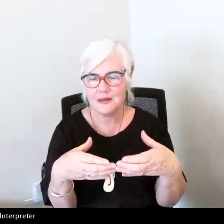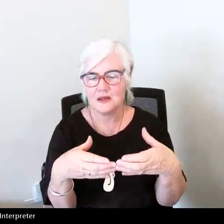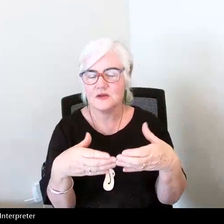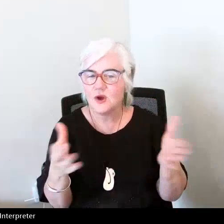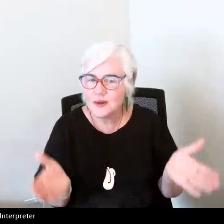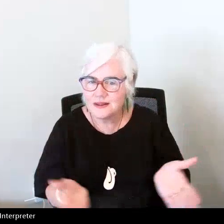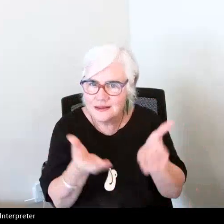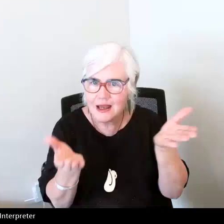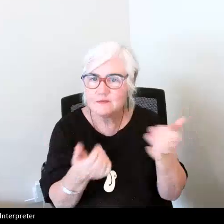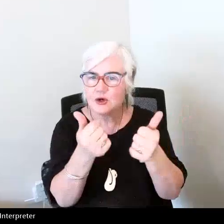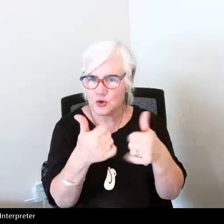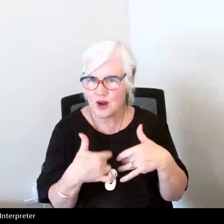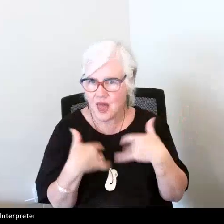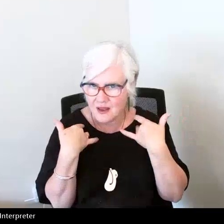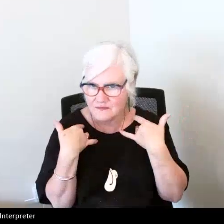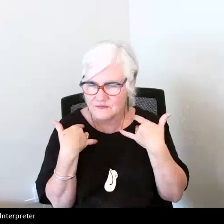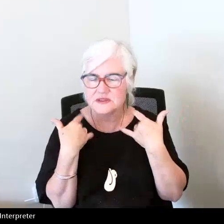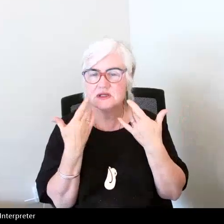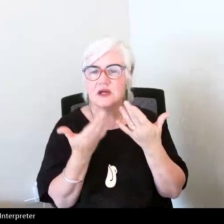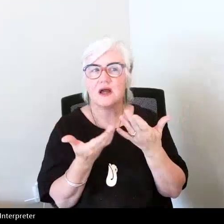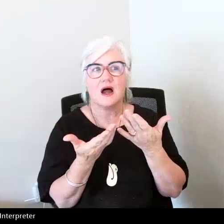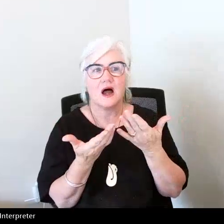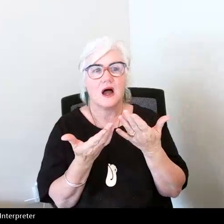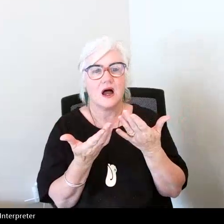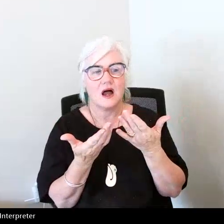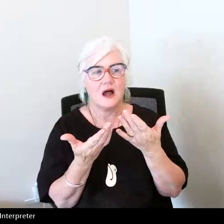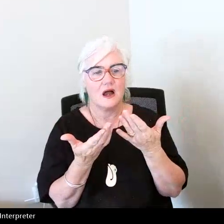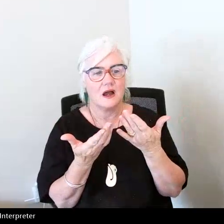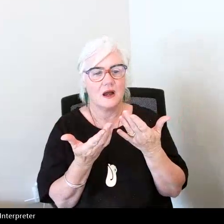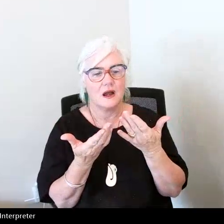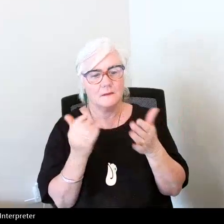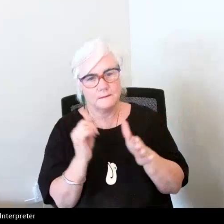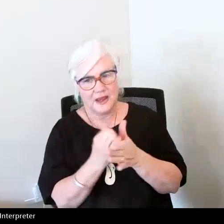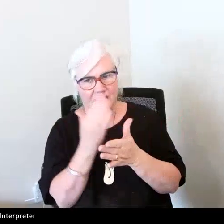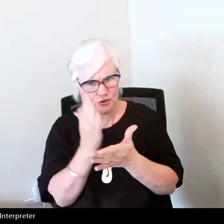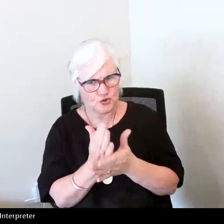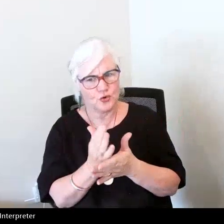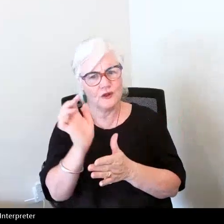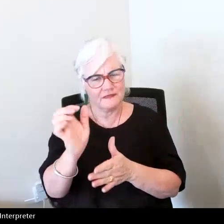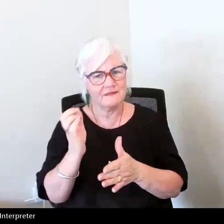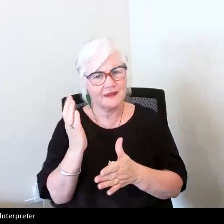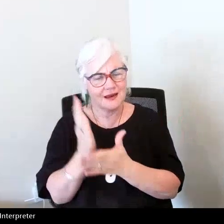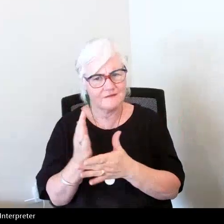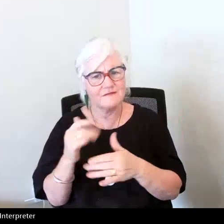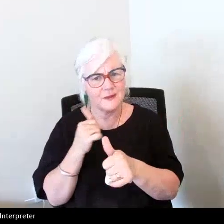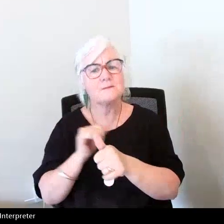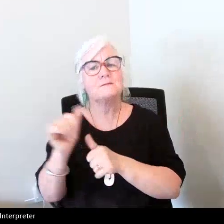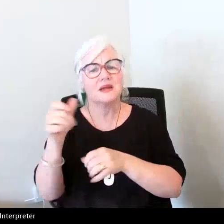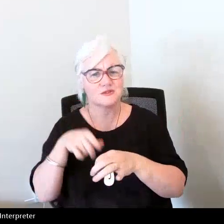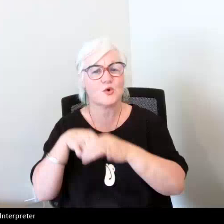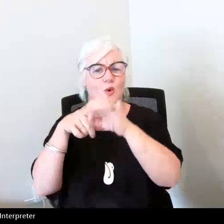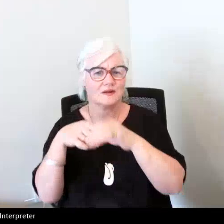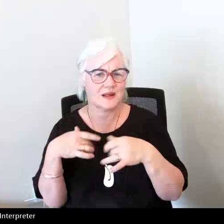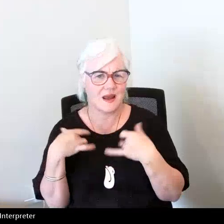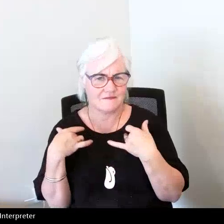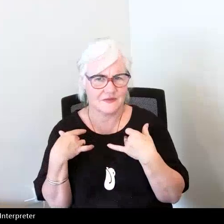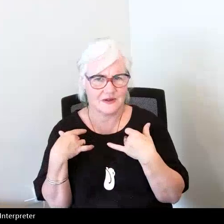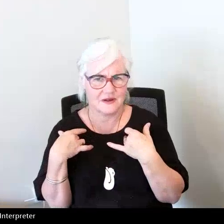enabling them, making sure that they live the best quality of life because we give them supported